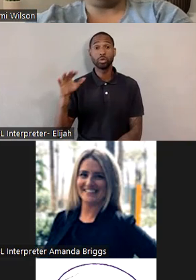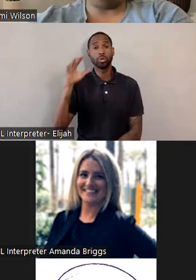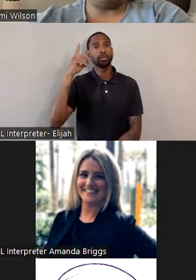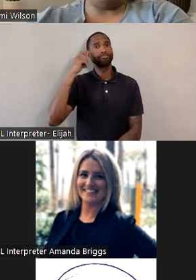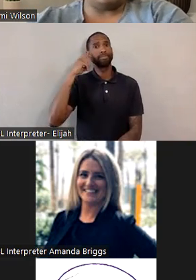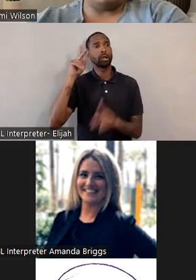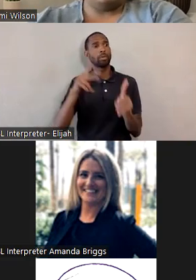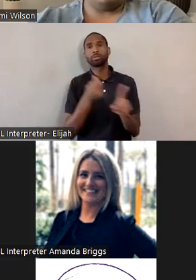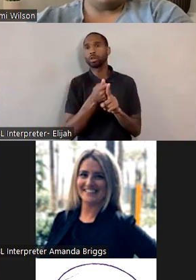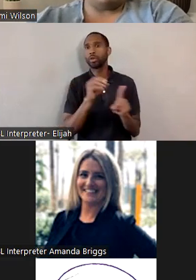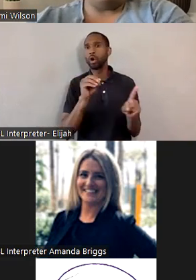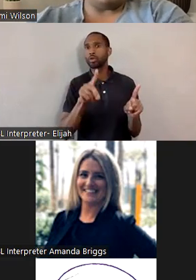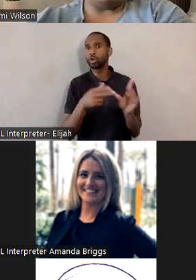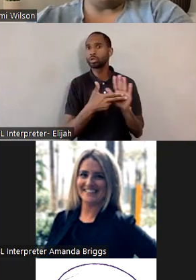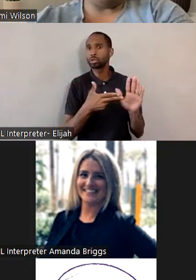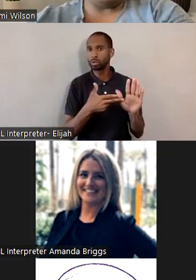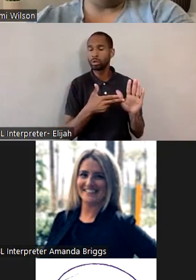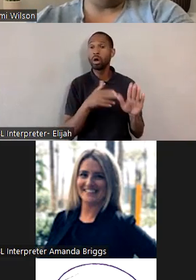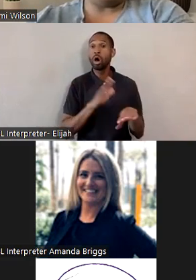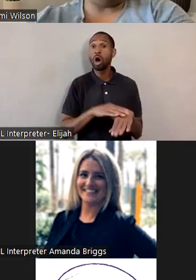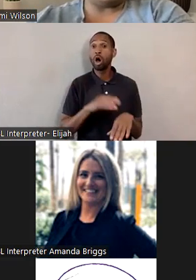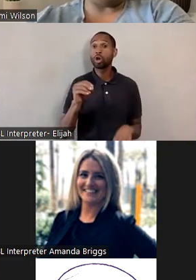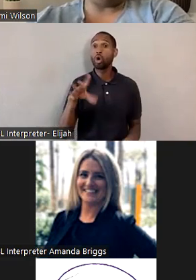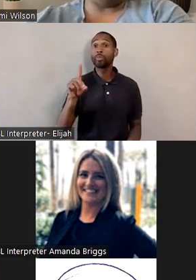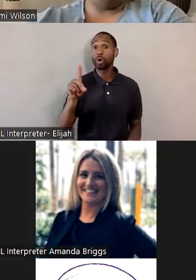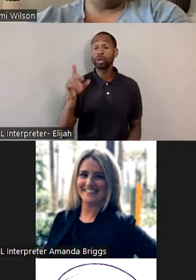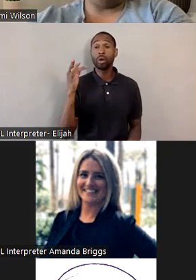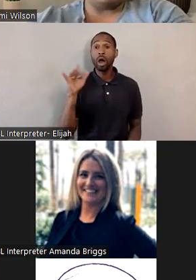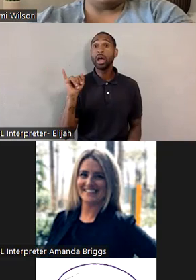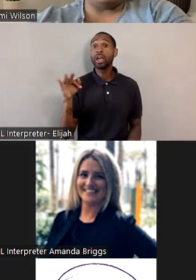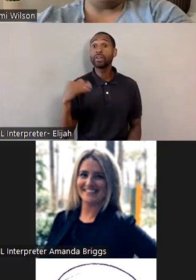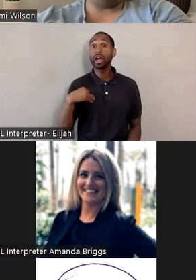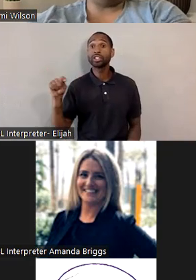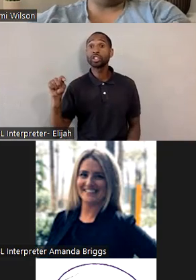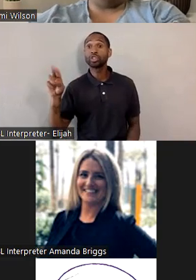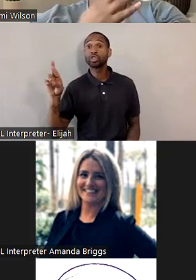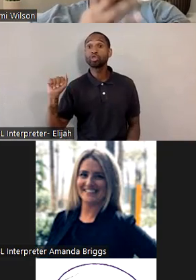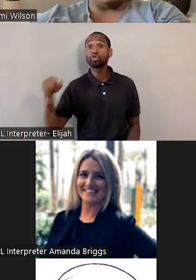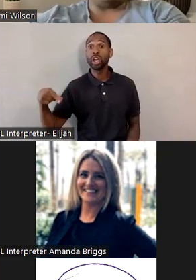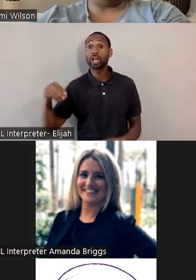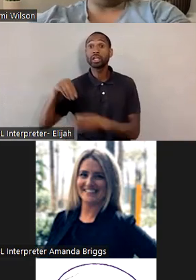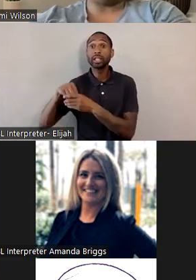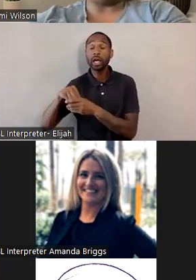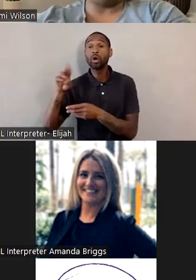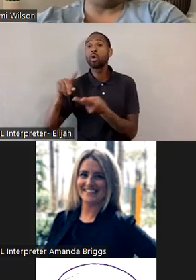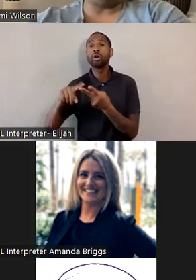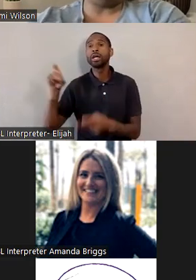someone's overdosing on opiates, because if it has Tranq in it, or Xylazine or Fentanyl,